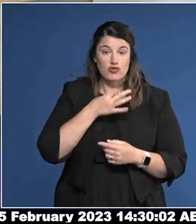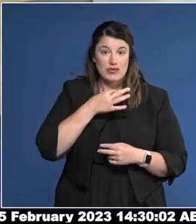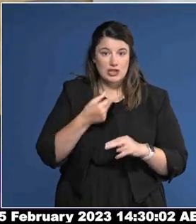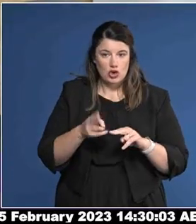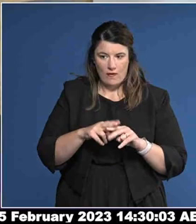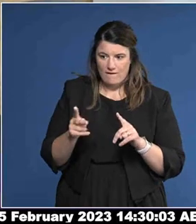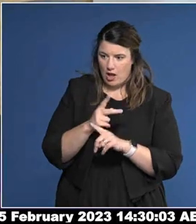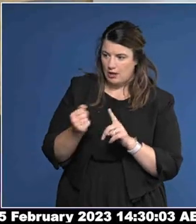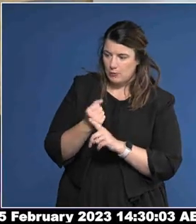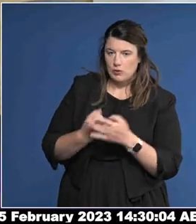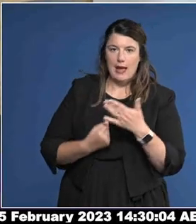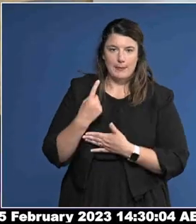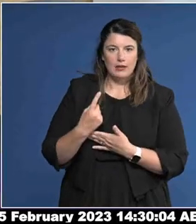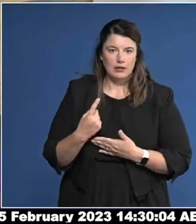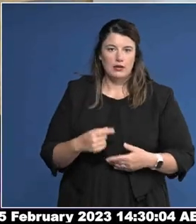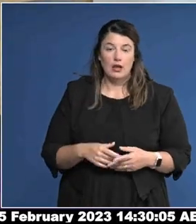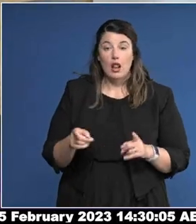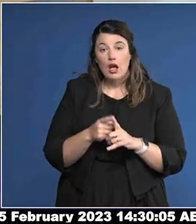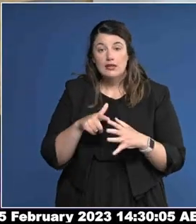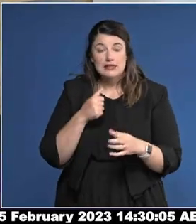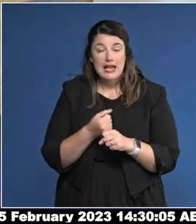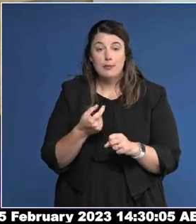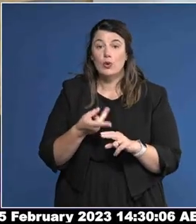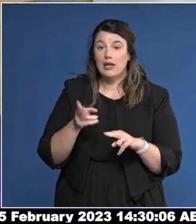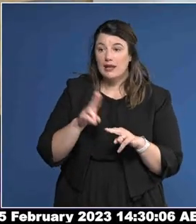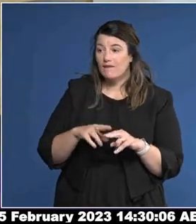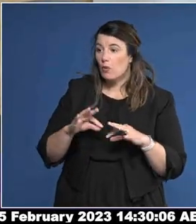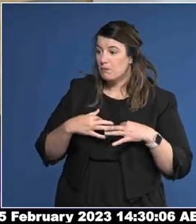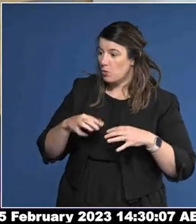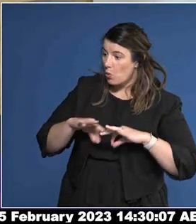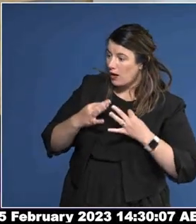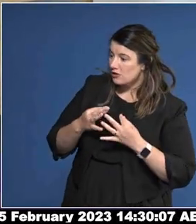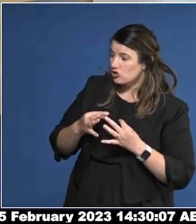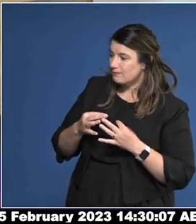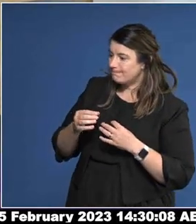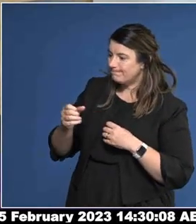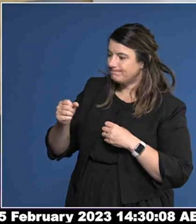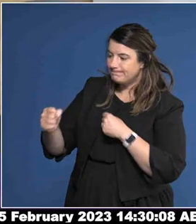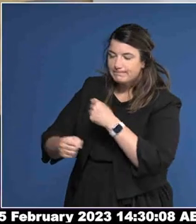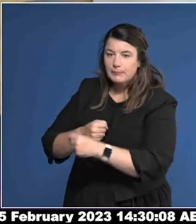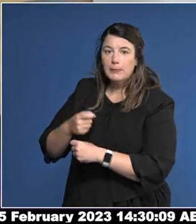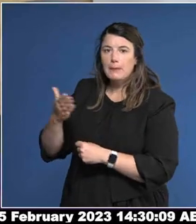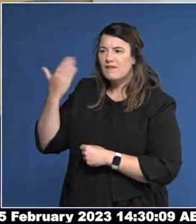If, for example, service providers have taken over historically services run by State